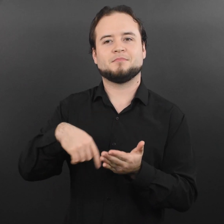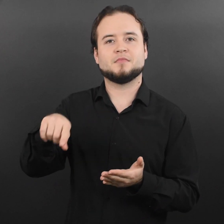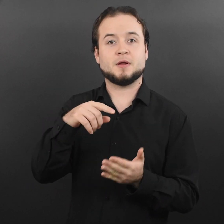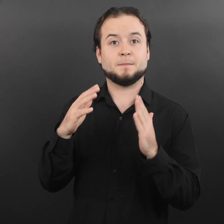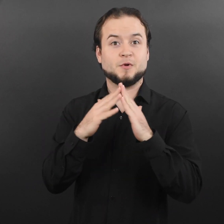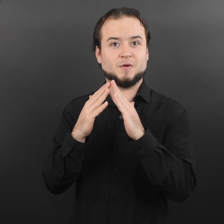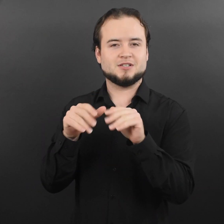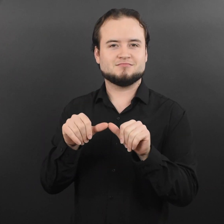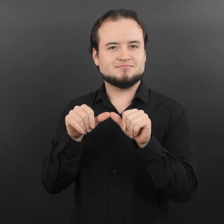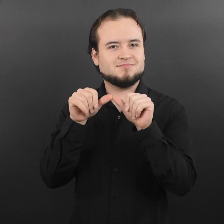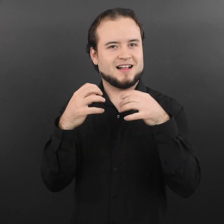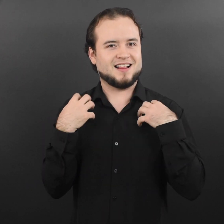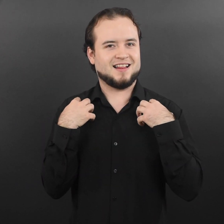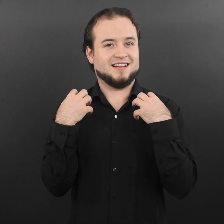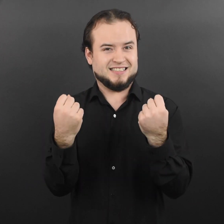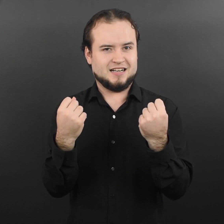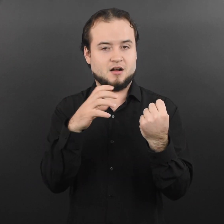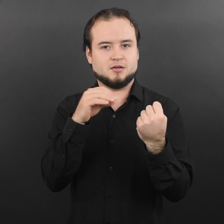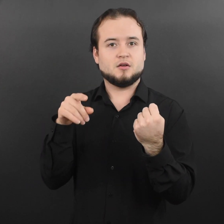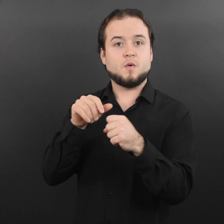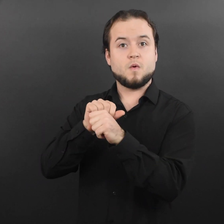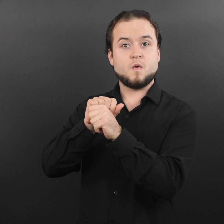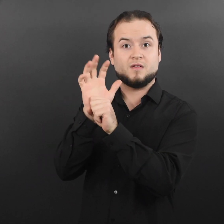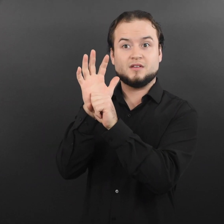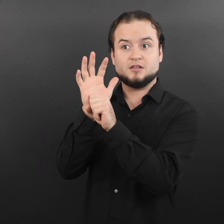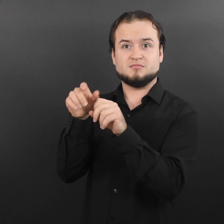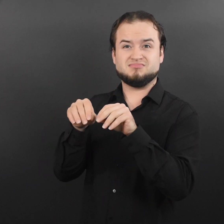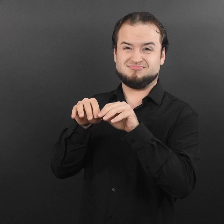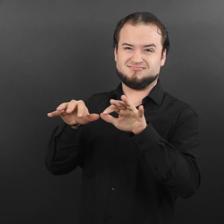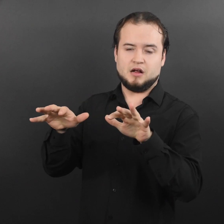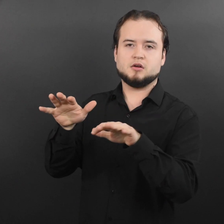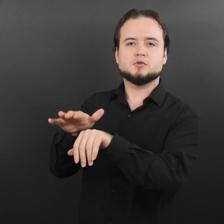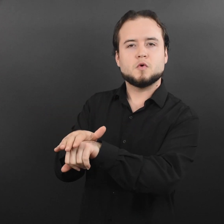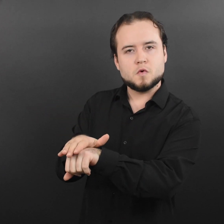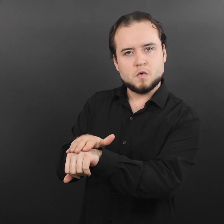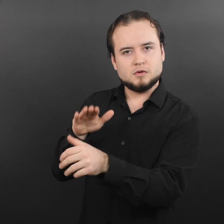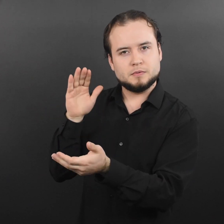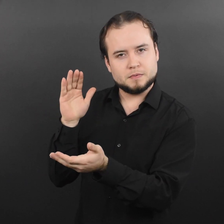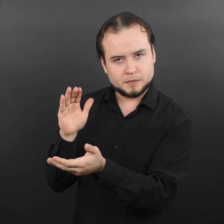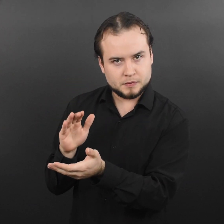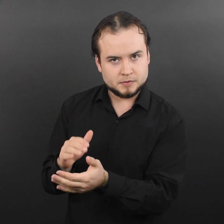To help keep communities healthy and slow the spread of COVID-19,